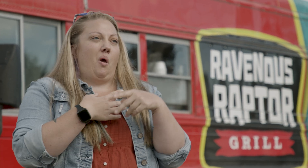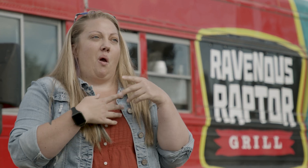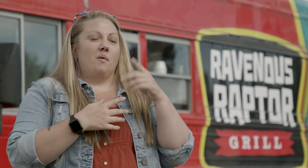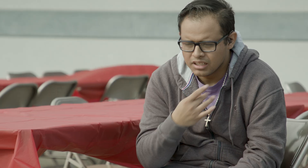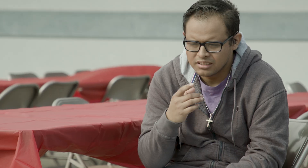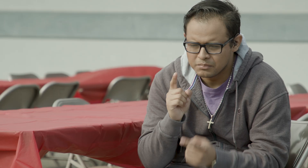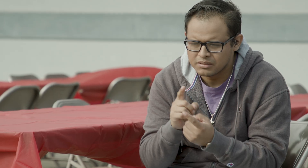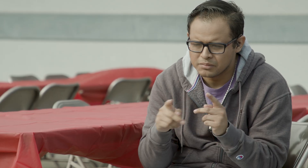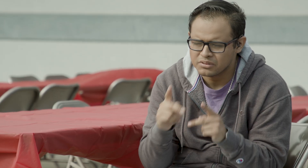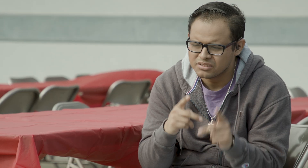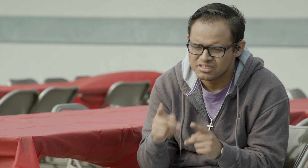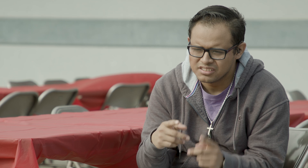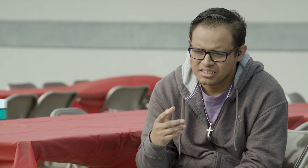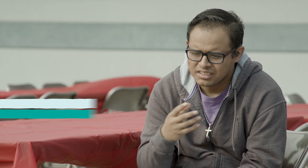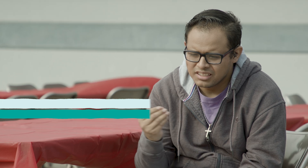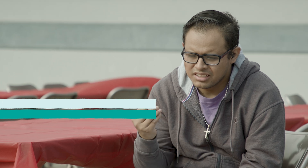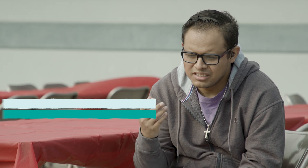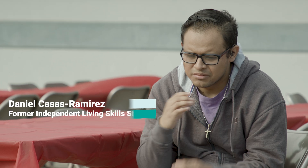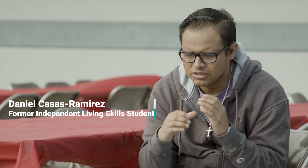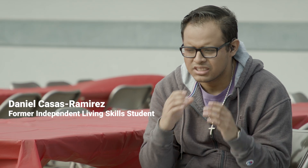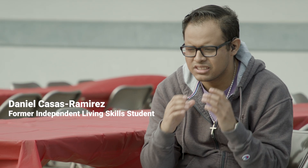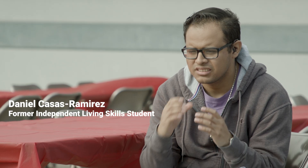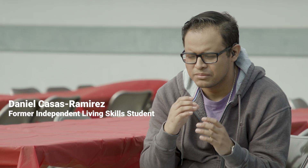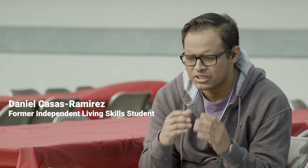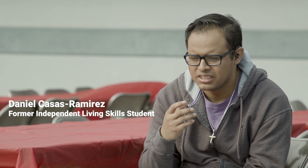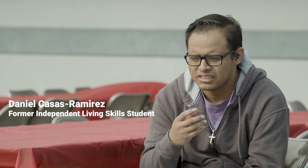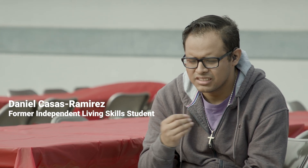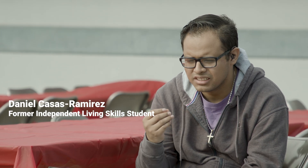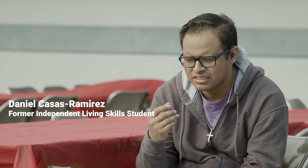I like to meet people, communicate and help them.